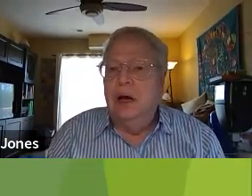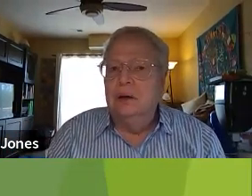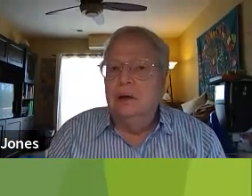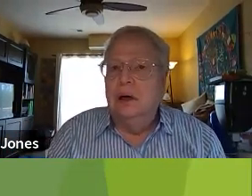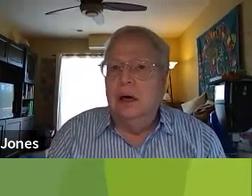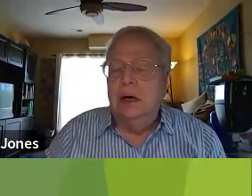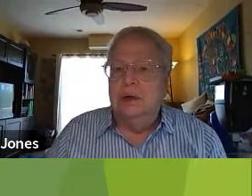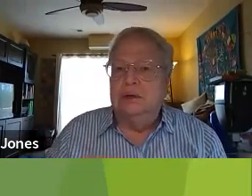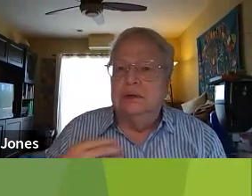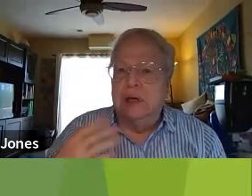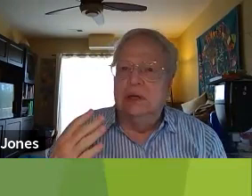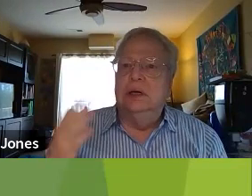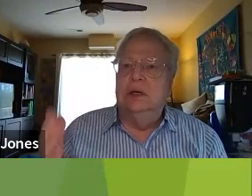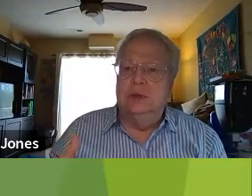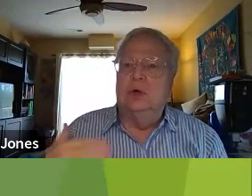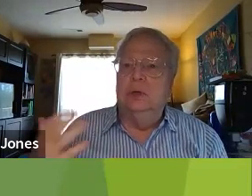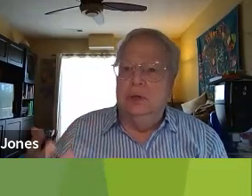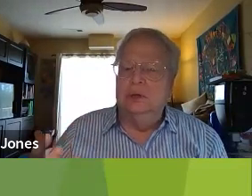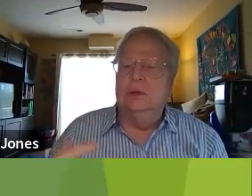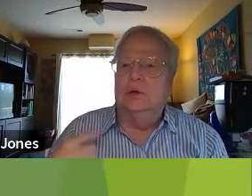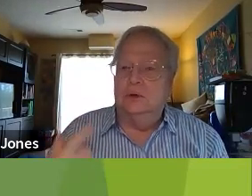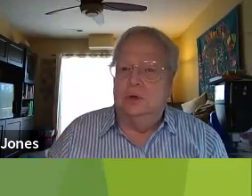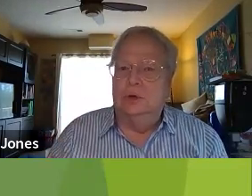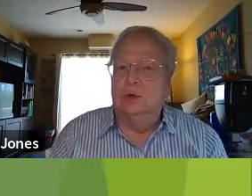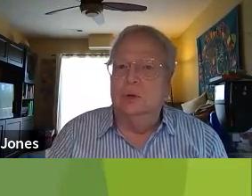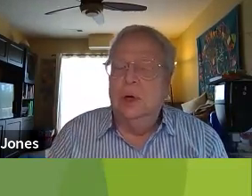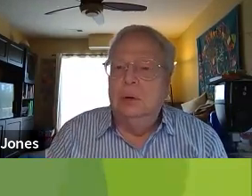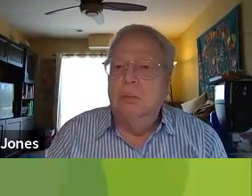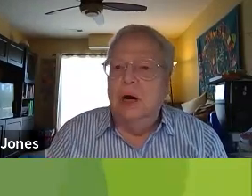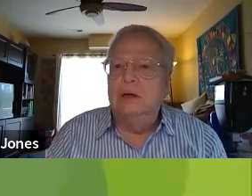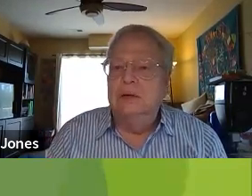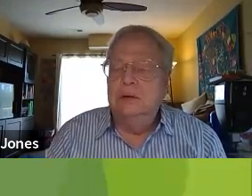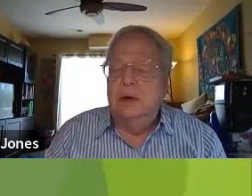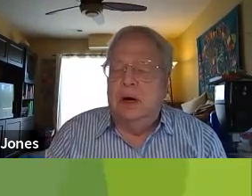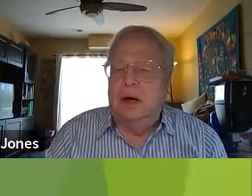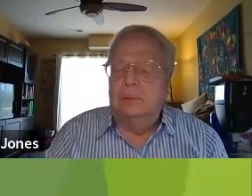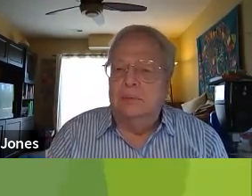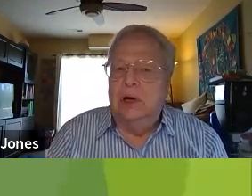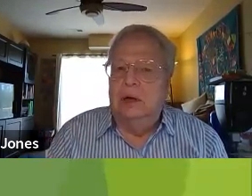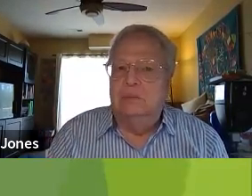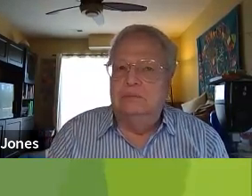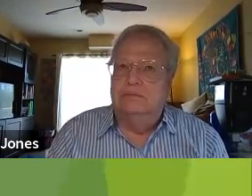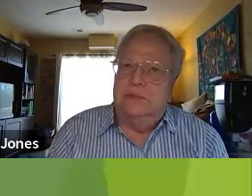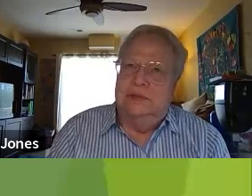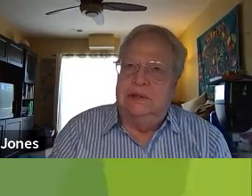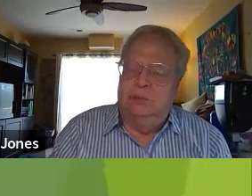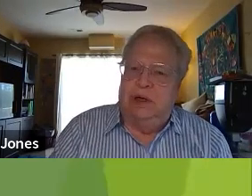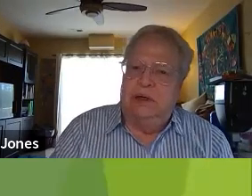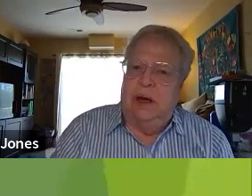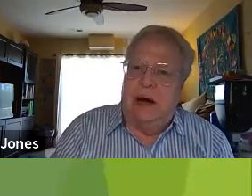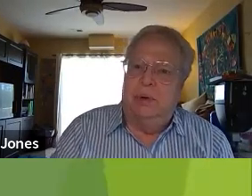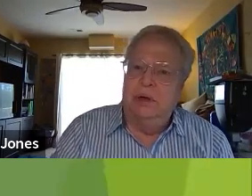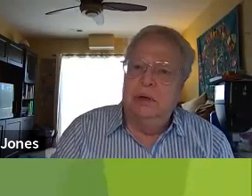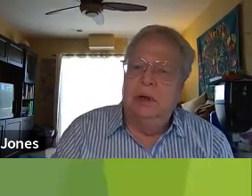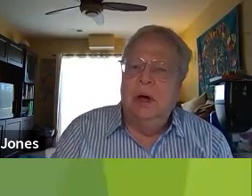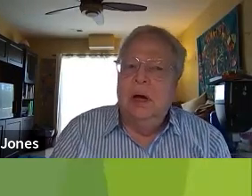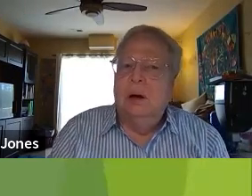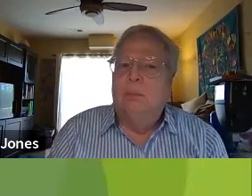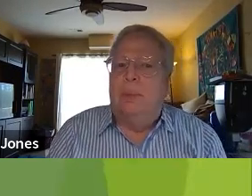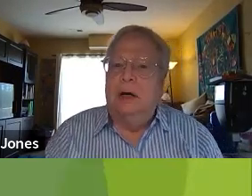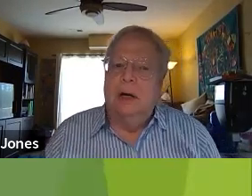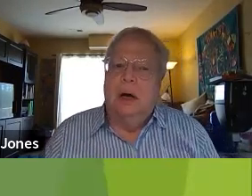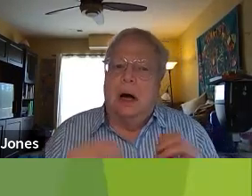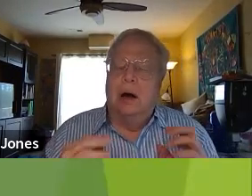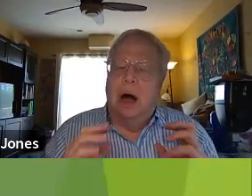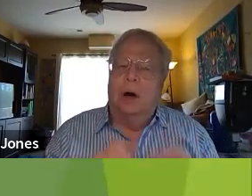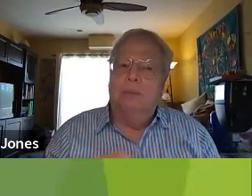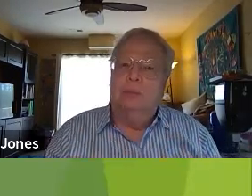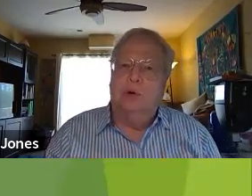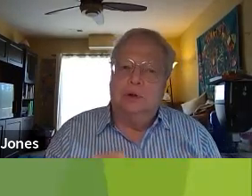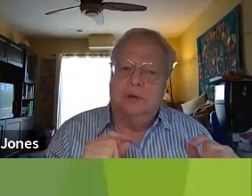And it's getting easier and easier to make accessibility happen, but I want people to